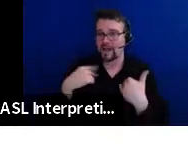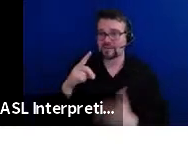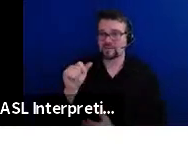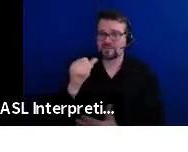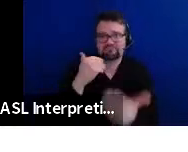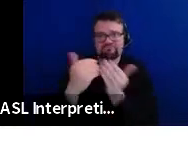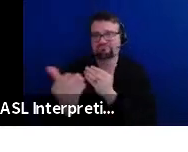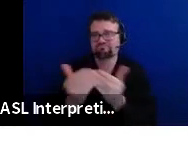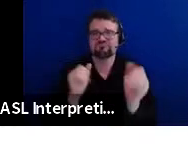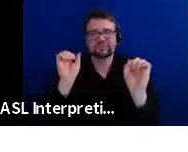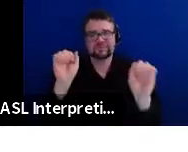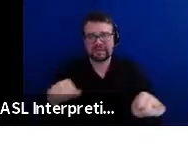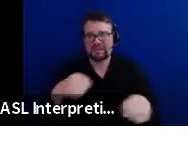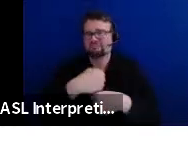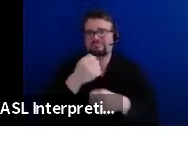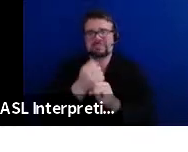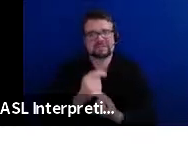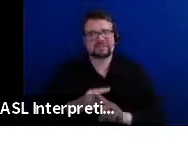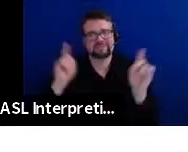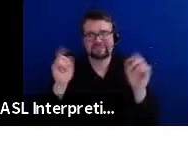INSPIRE AND MOTIVATE PEOPLE EVERY DAY.